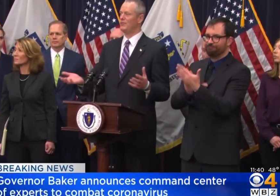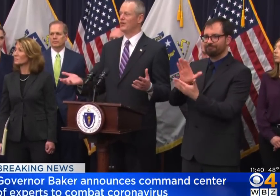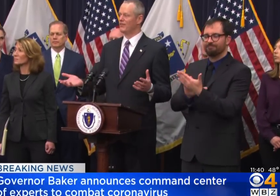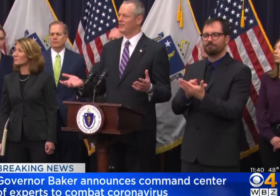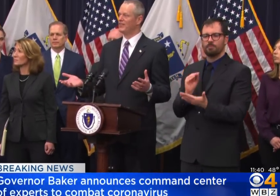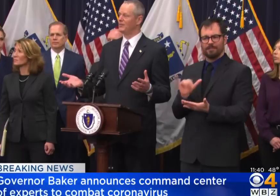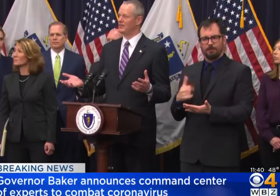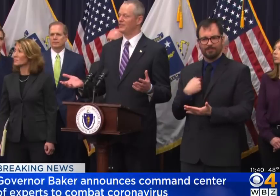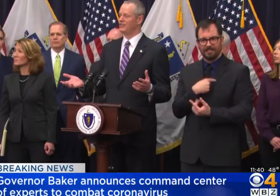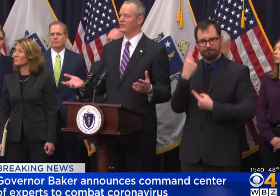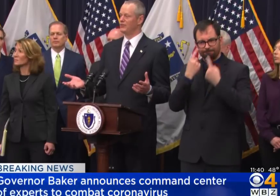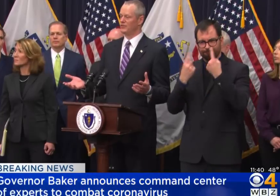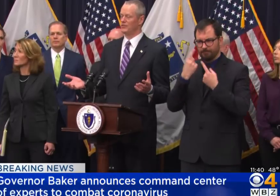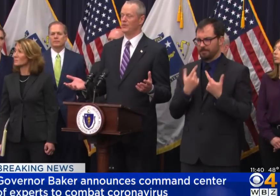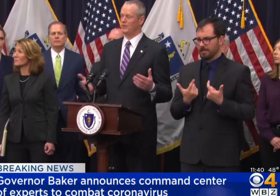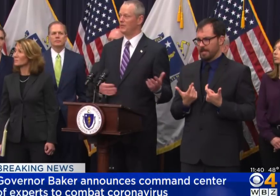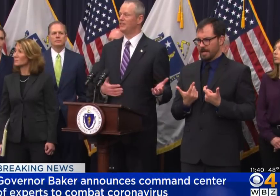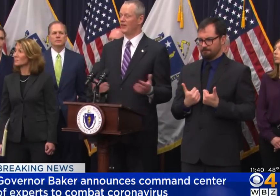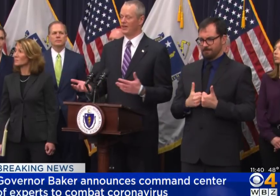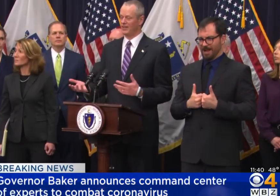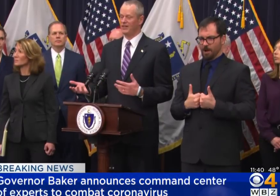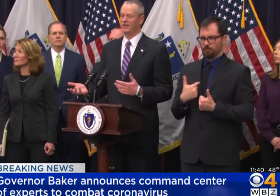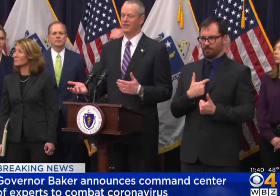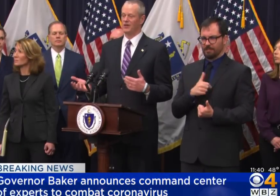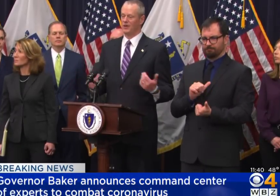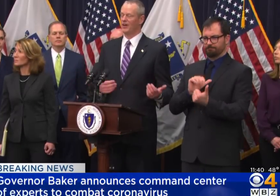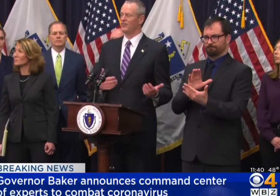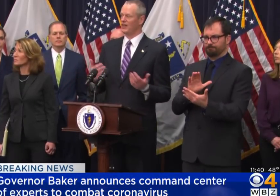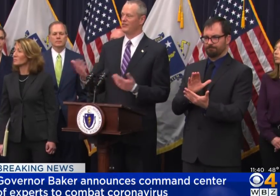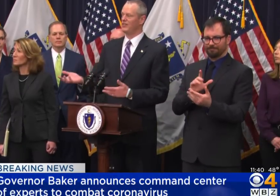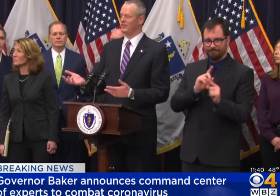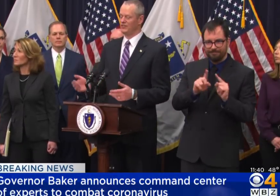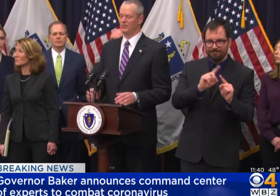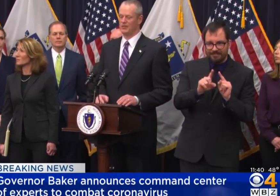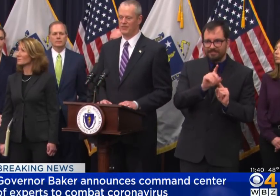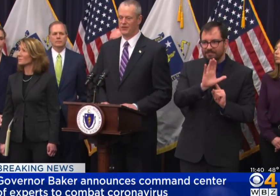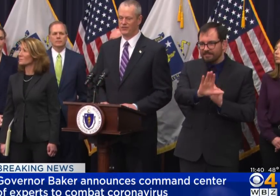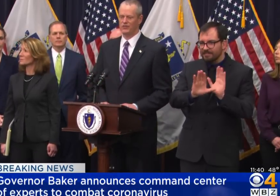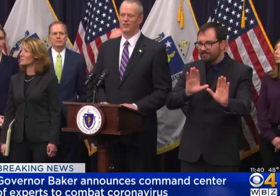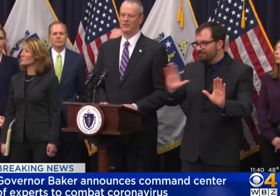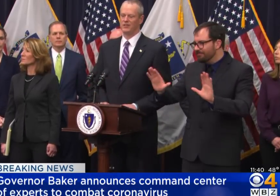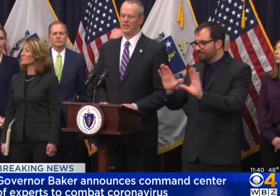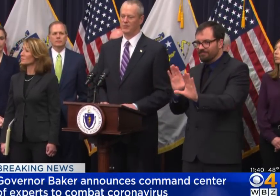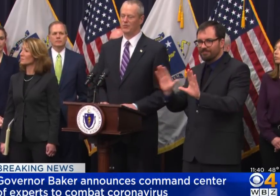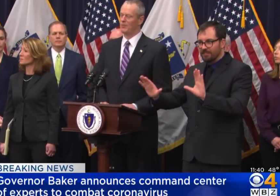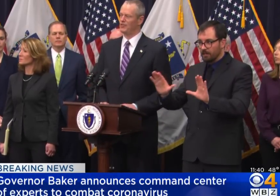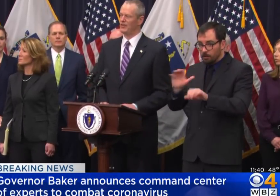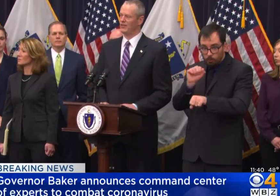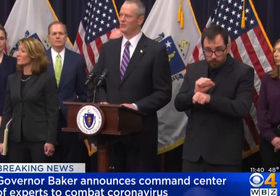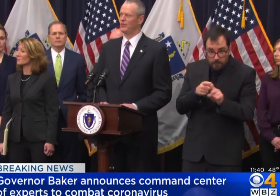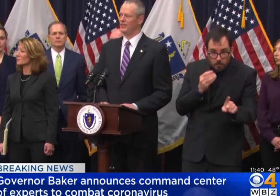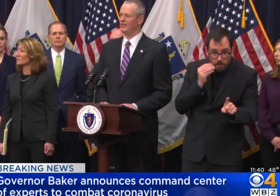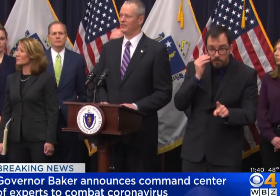CONTINUE TO BE ABLE TO SHOW UP AND I THINK ONE OF THE THINGS THAT WILL BE INCUMBENT ON US TO DO IS CREATE A FRAMEWORK FOR